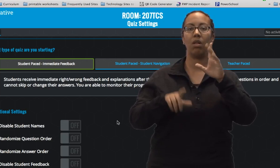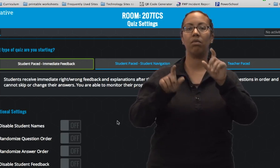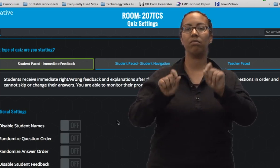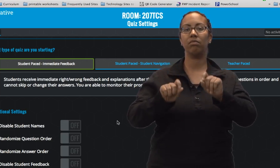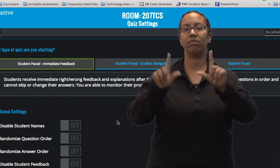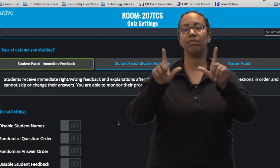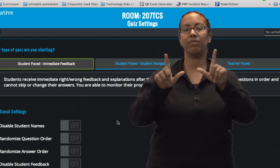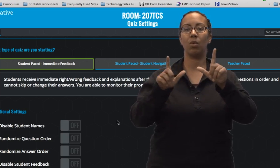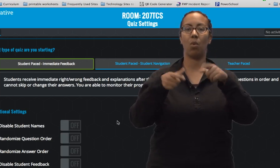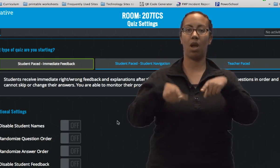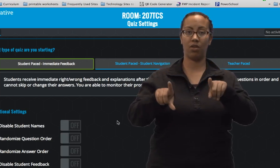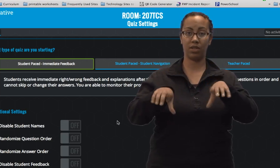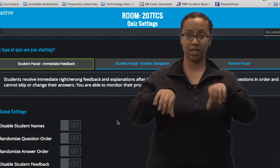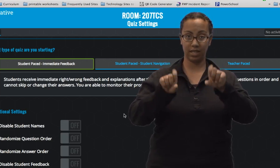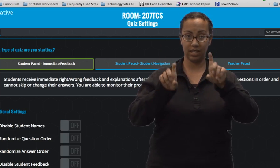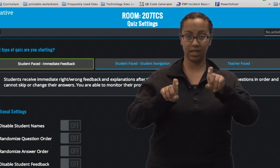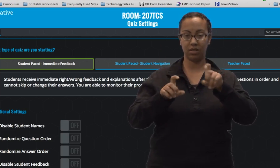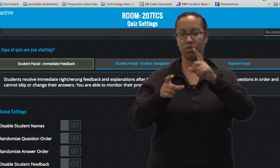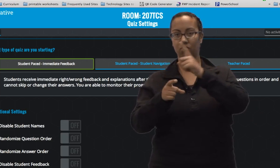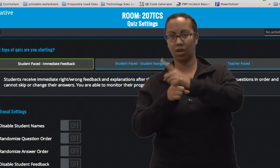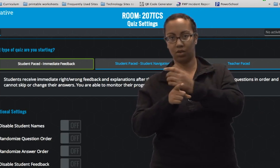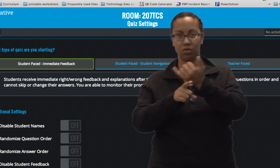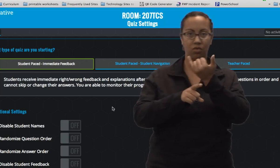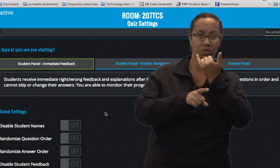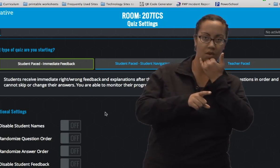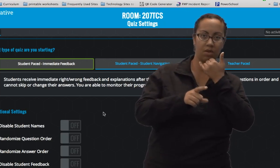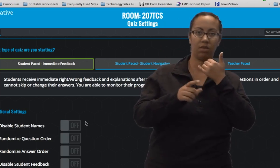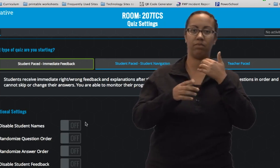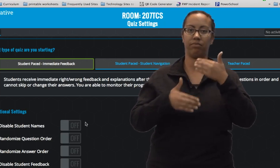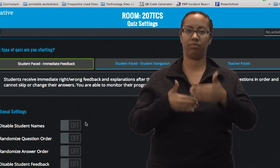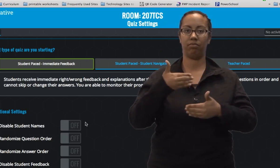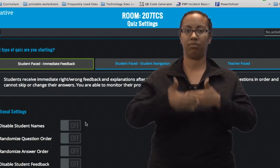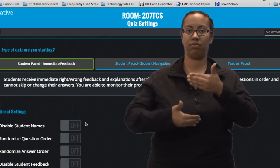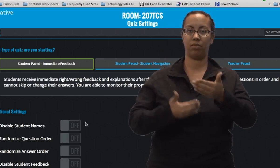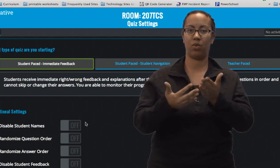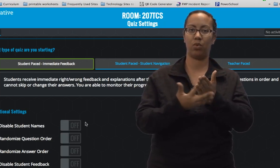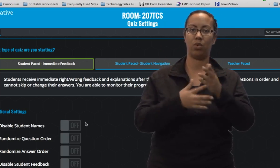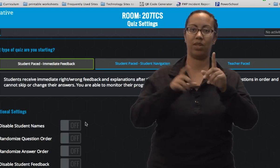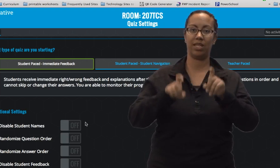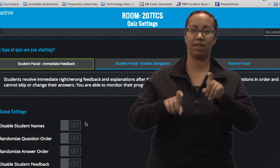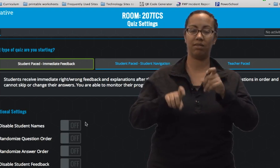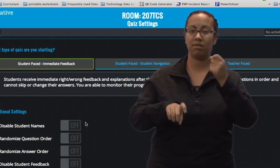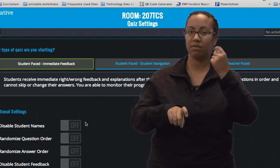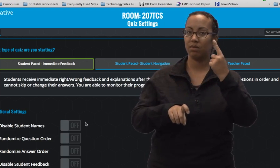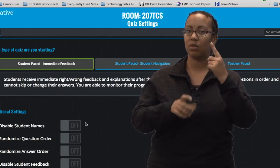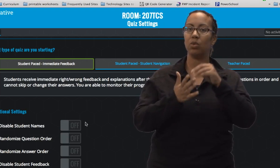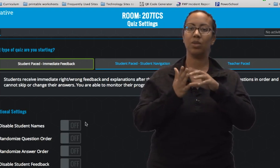and feedback as to whether they were right or wrong will pop up as they go through their quiz.